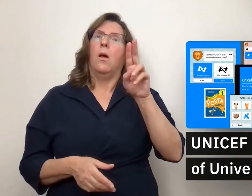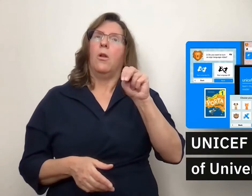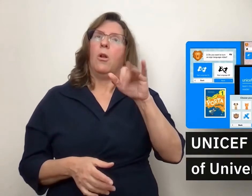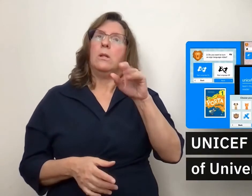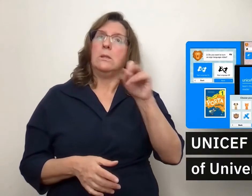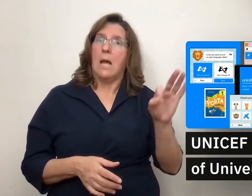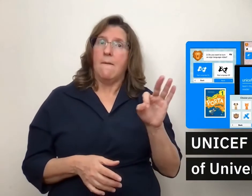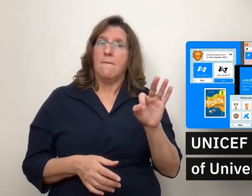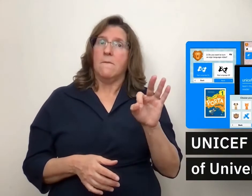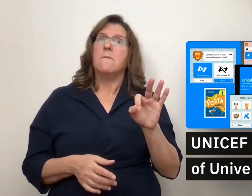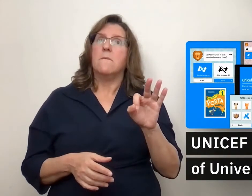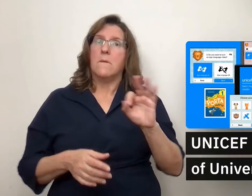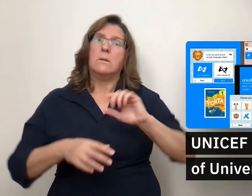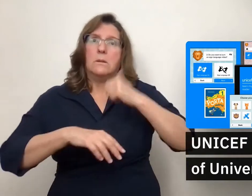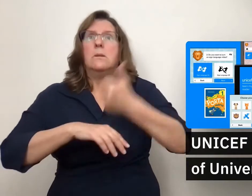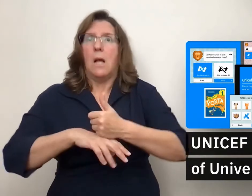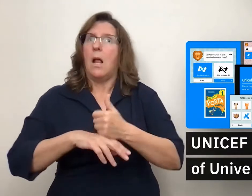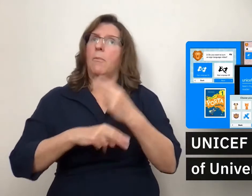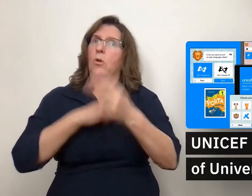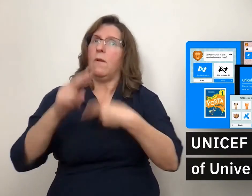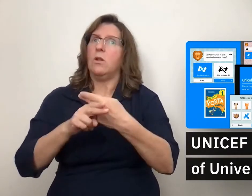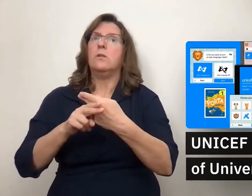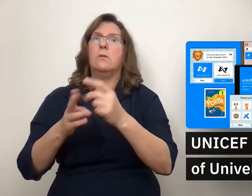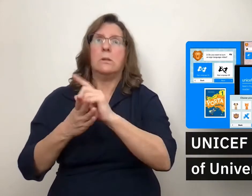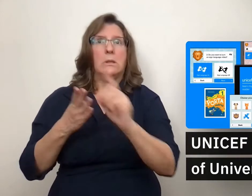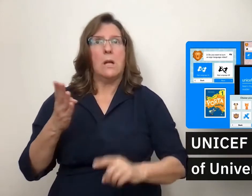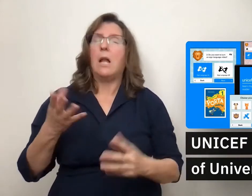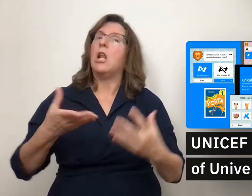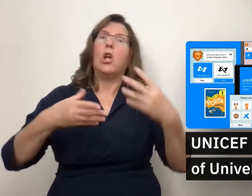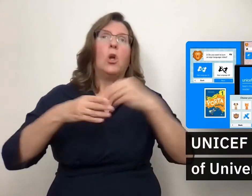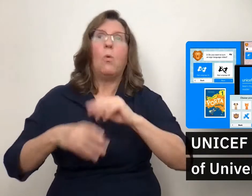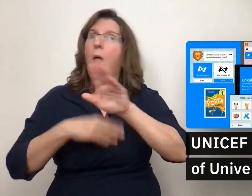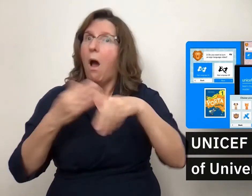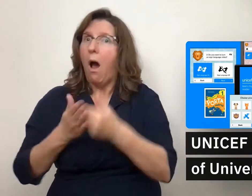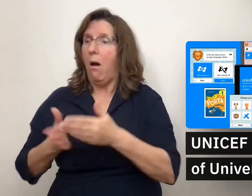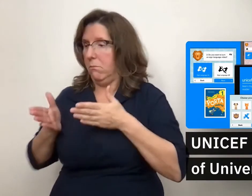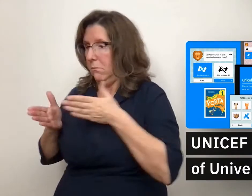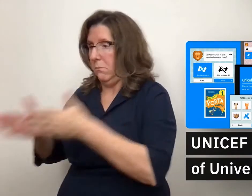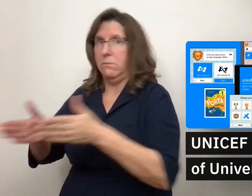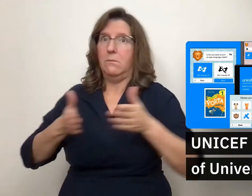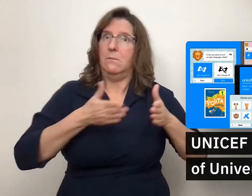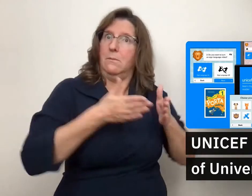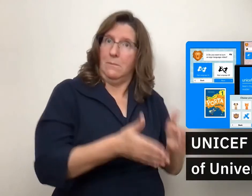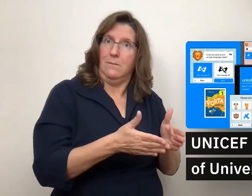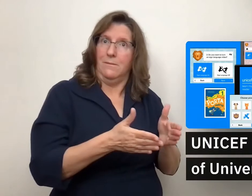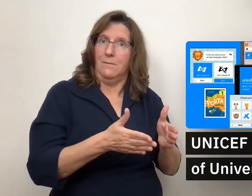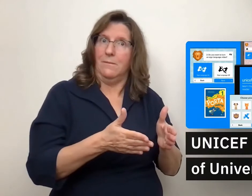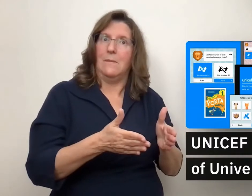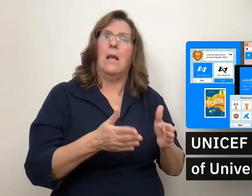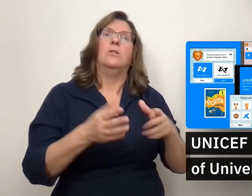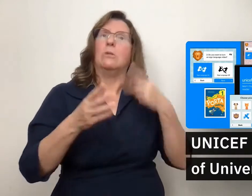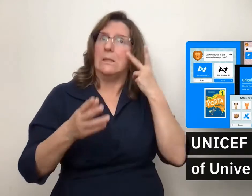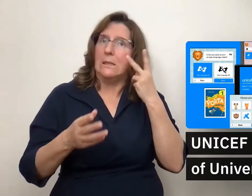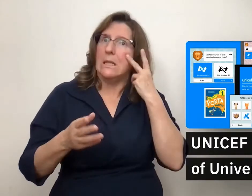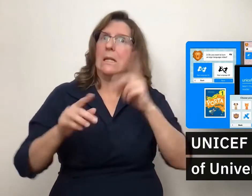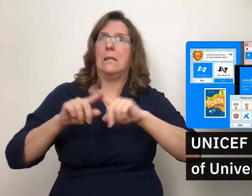UNICEF has developed prototypes that attempted to incorporate multiple portals.